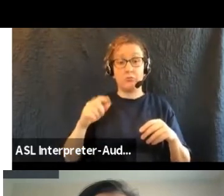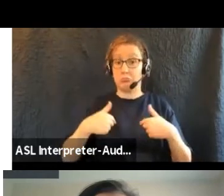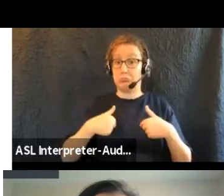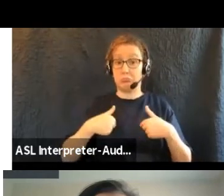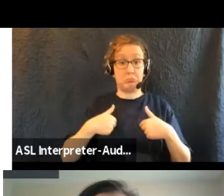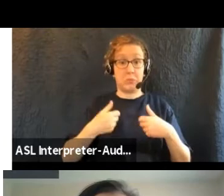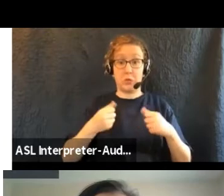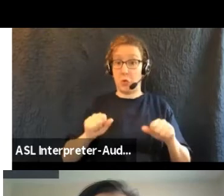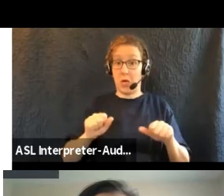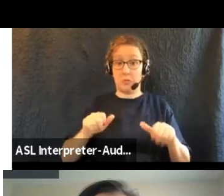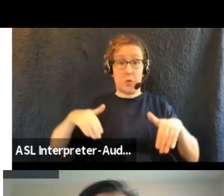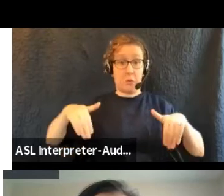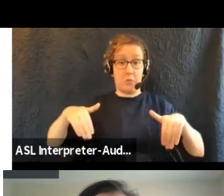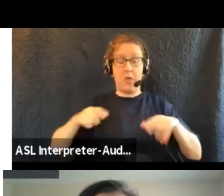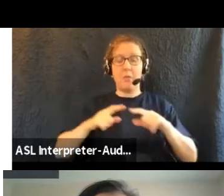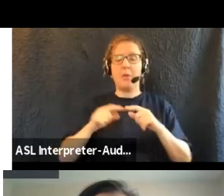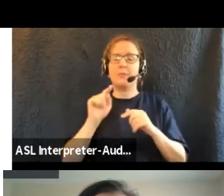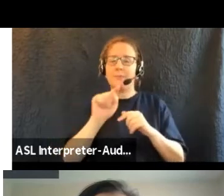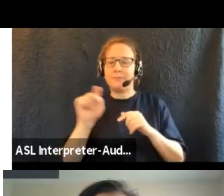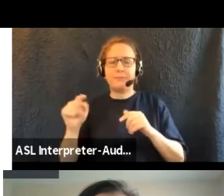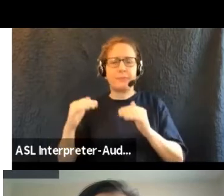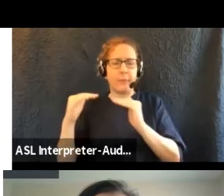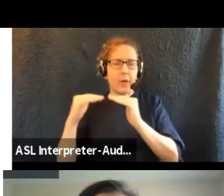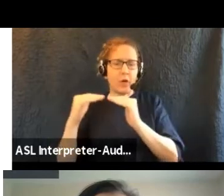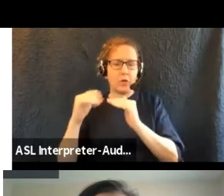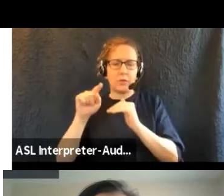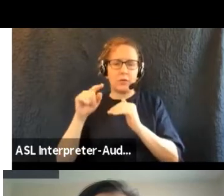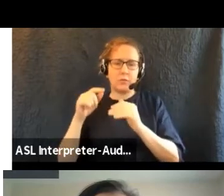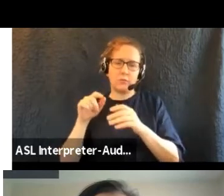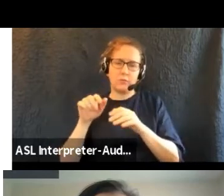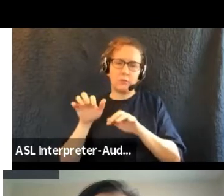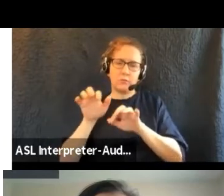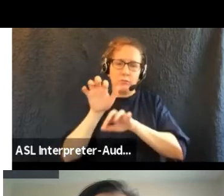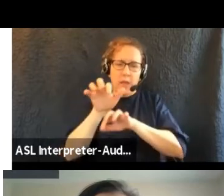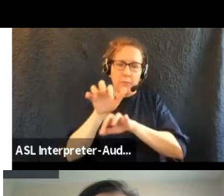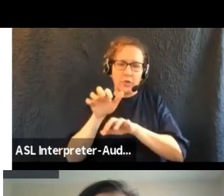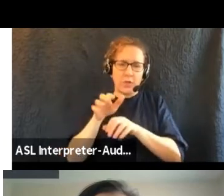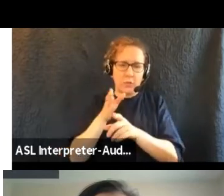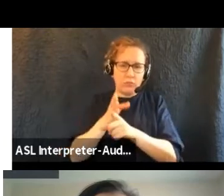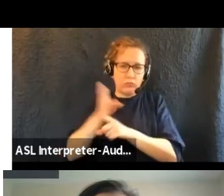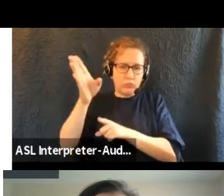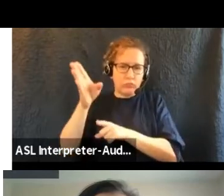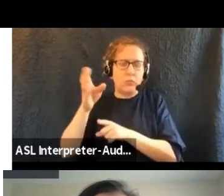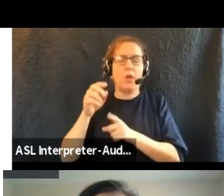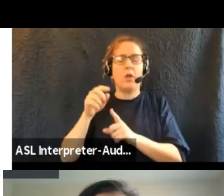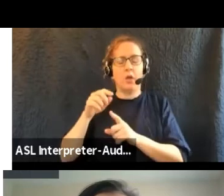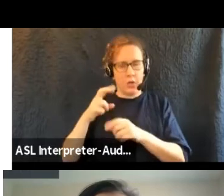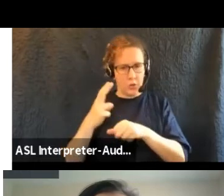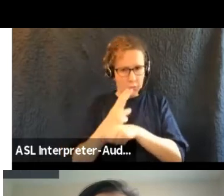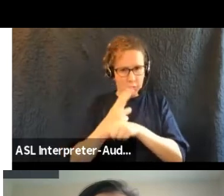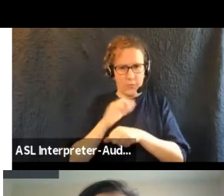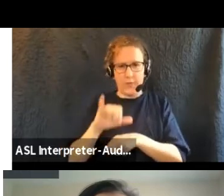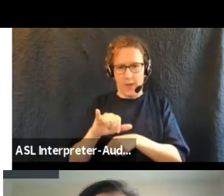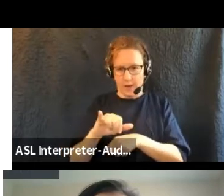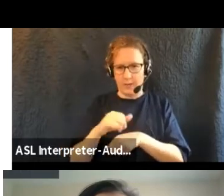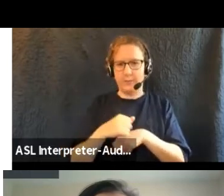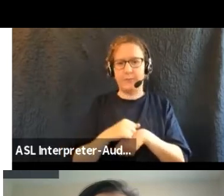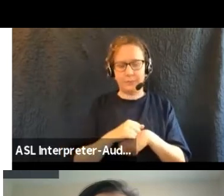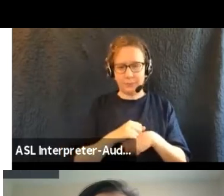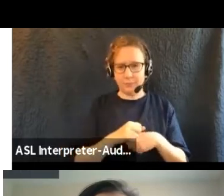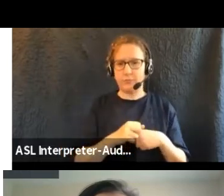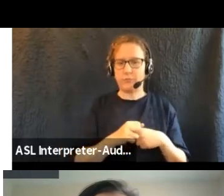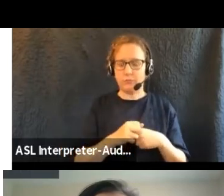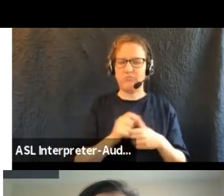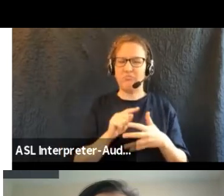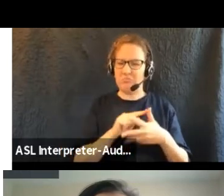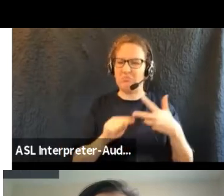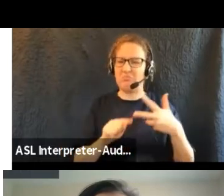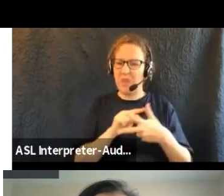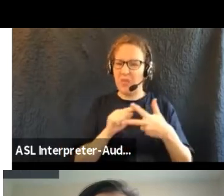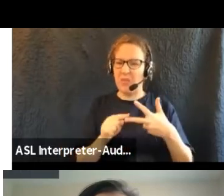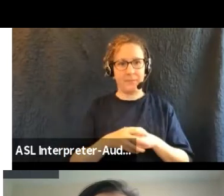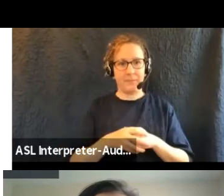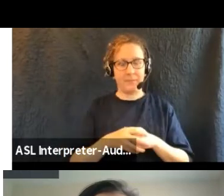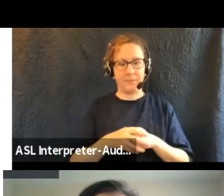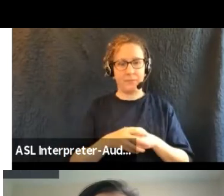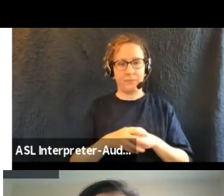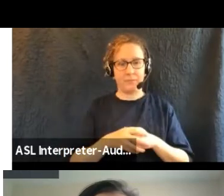but some of my peers in the captioning space do use that, so those are three to start with.